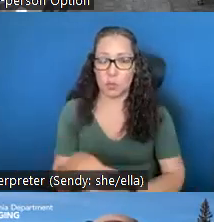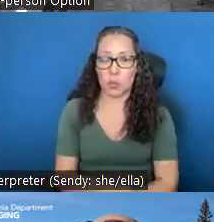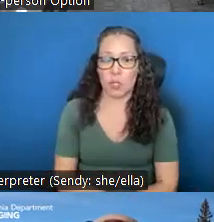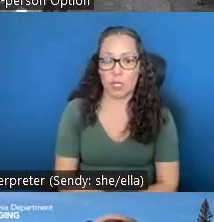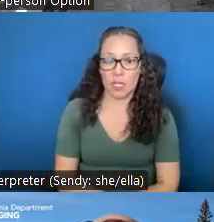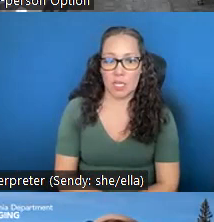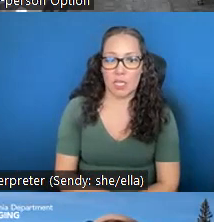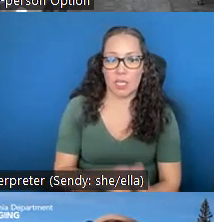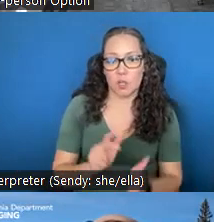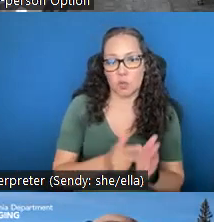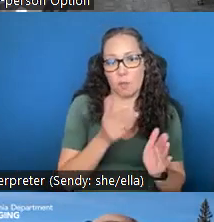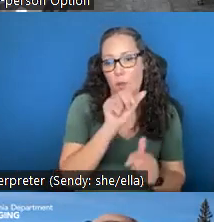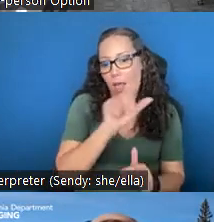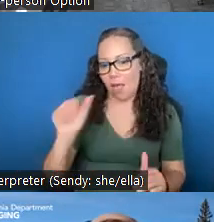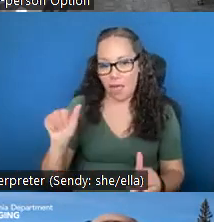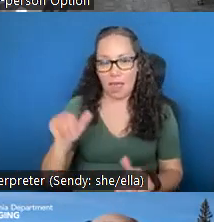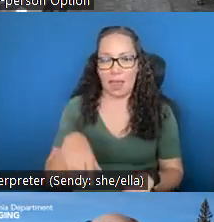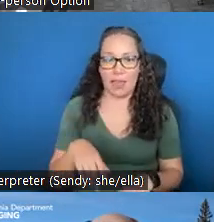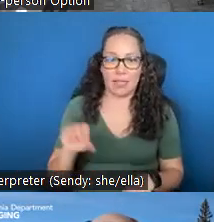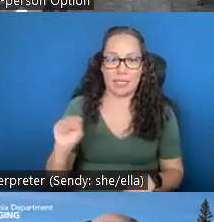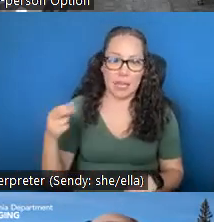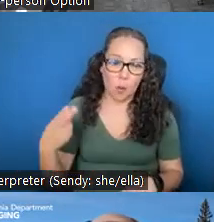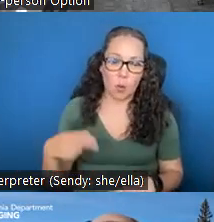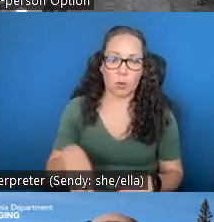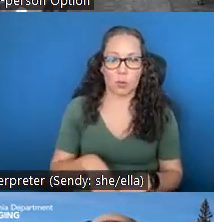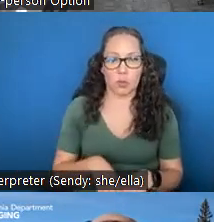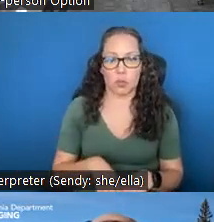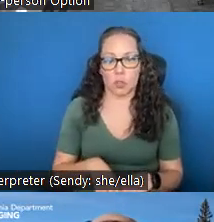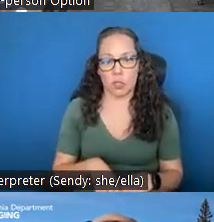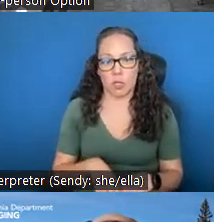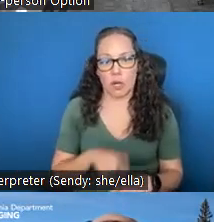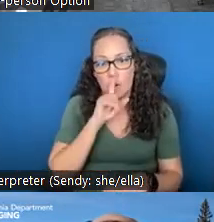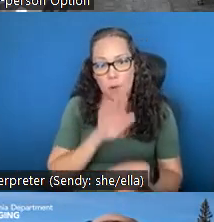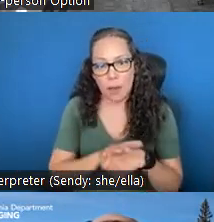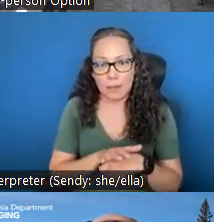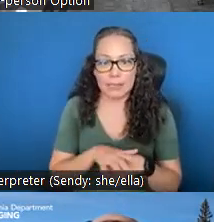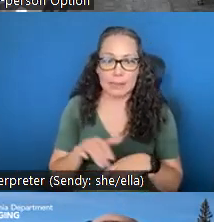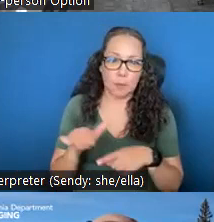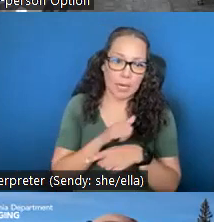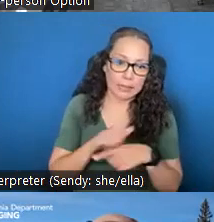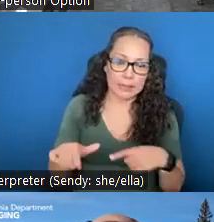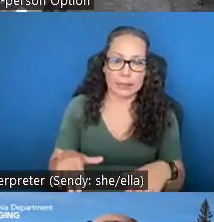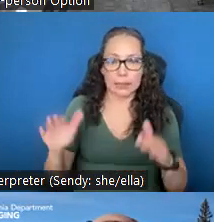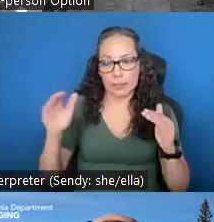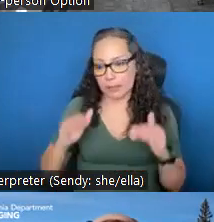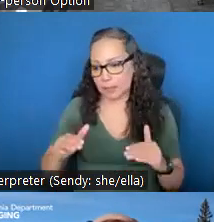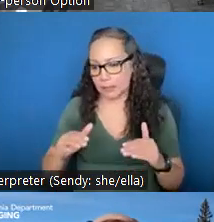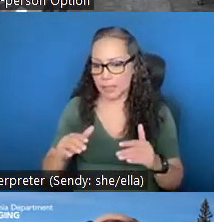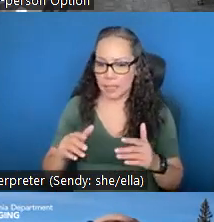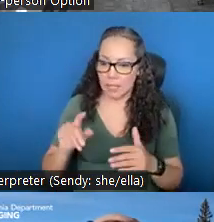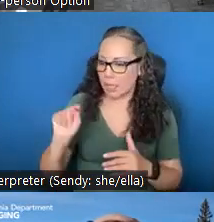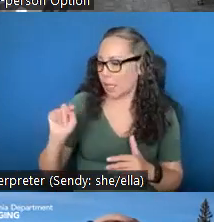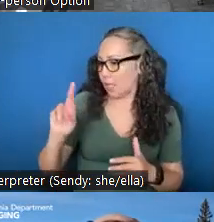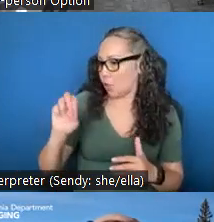stakeholder perspectives promising practices and Trends and projections the only missing piece is